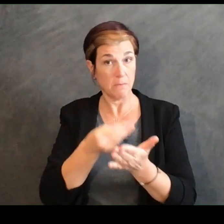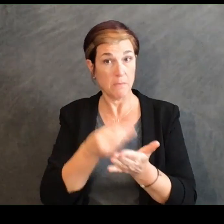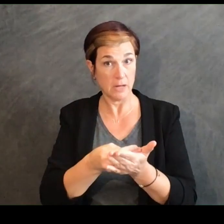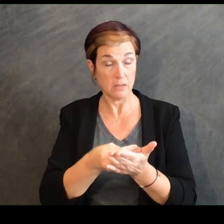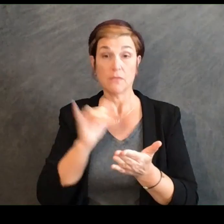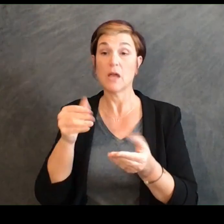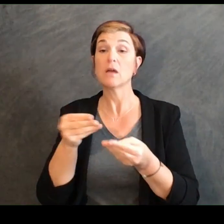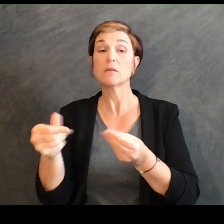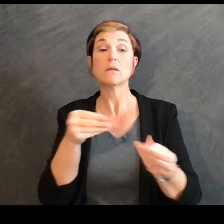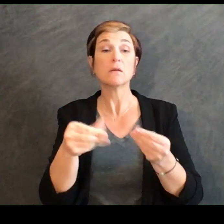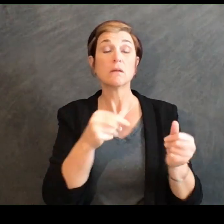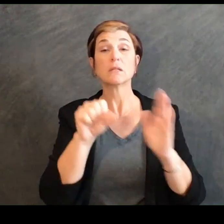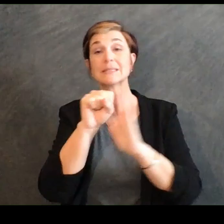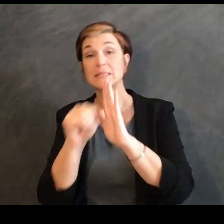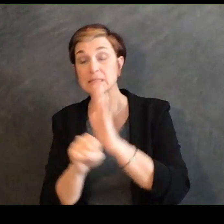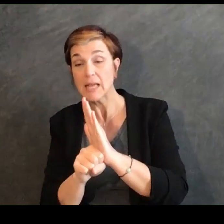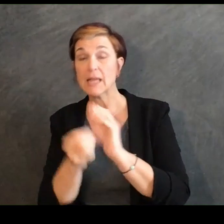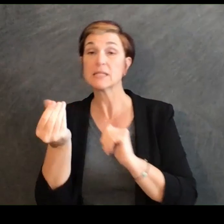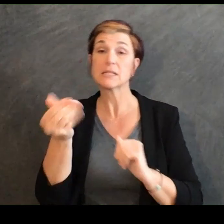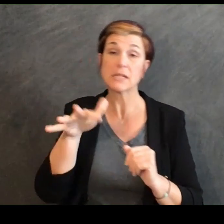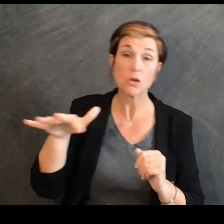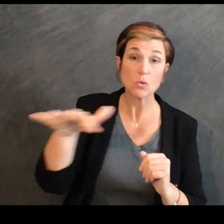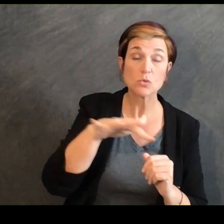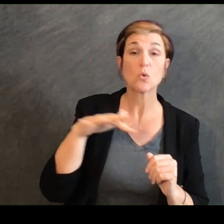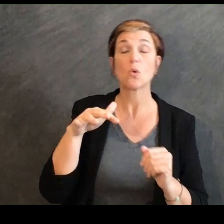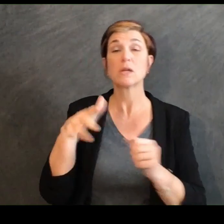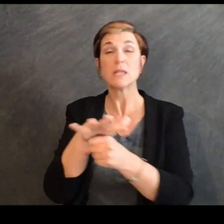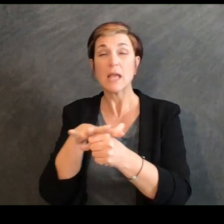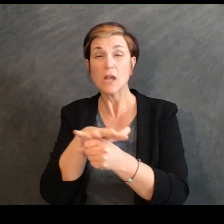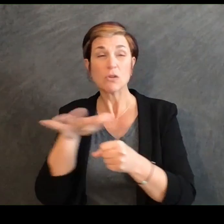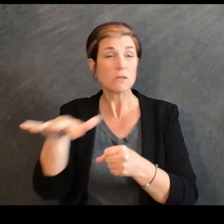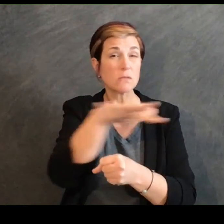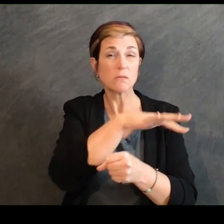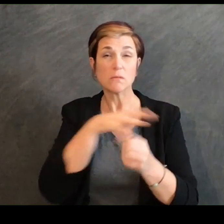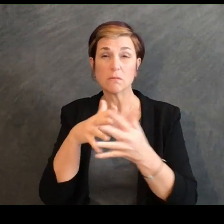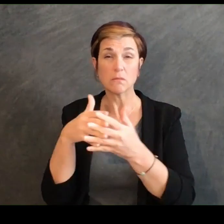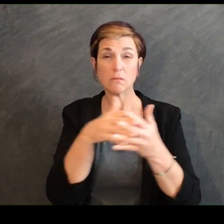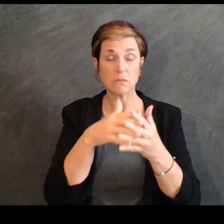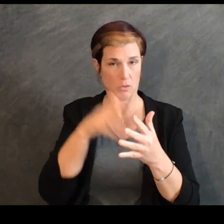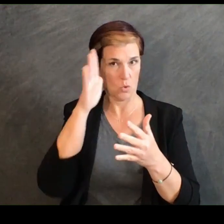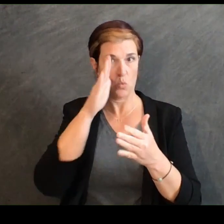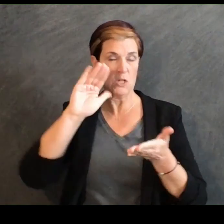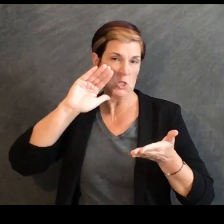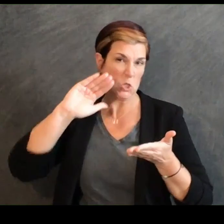localities and our shared fight against this disease in furtherance of the order